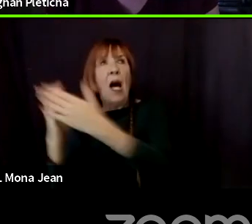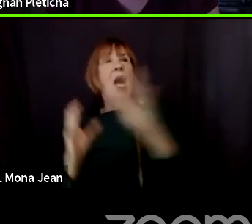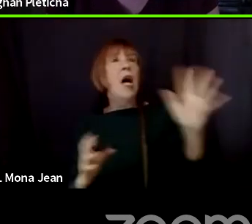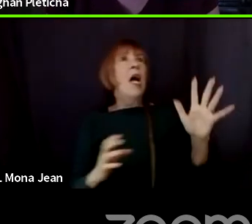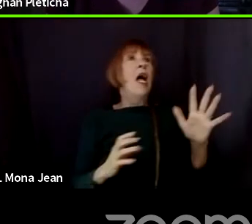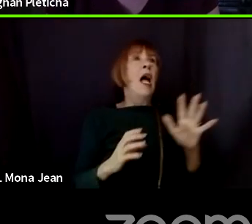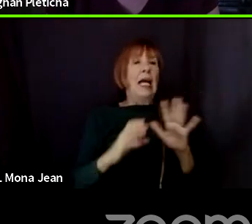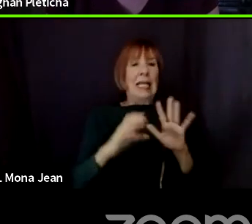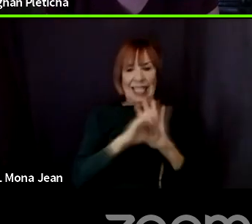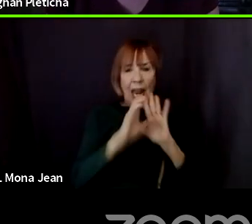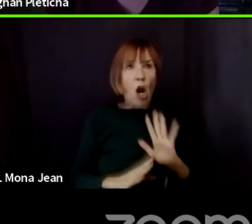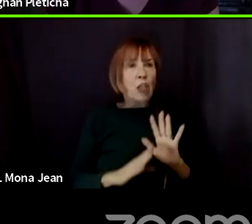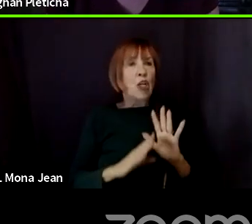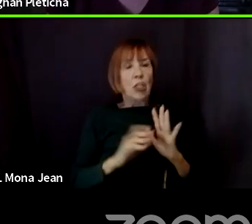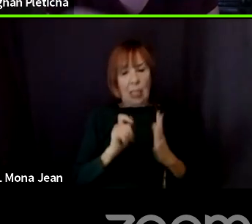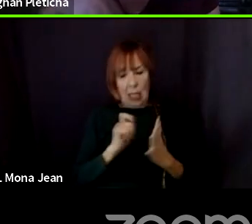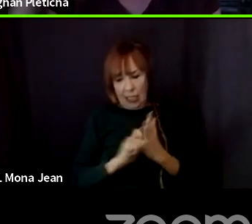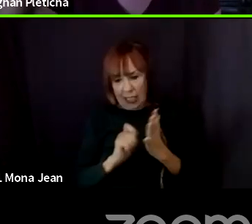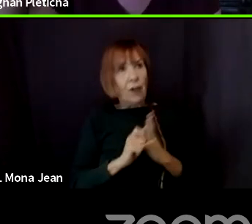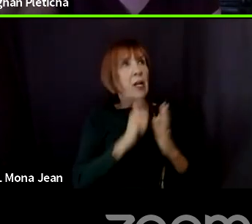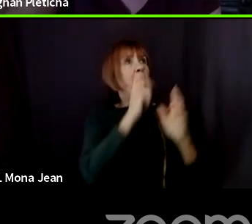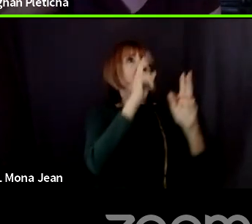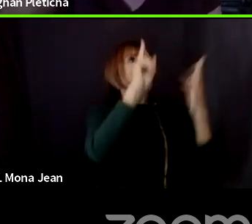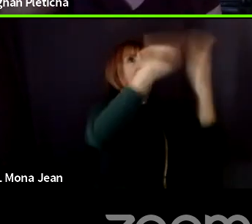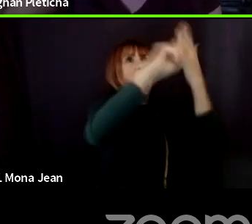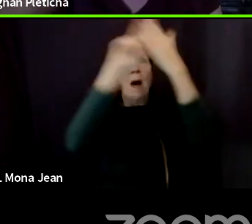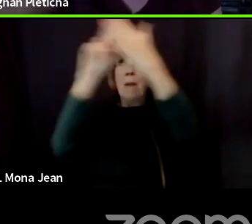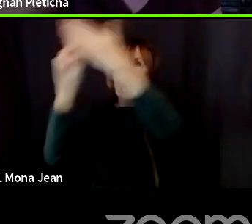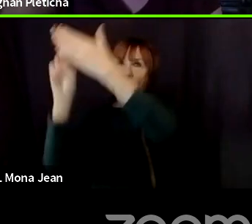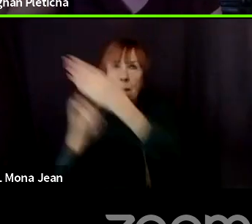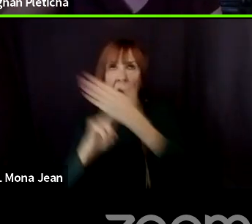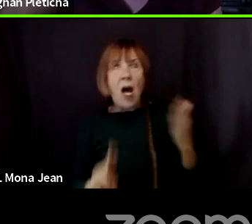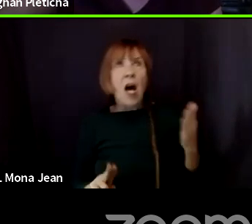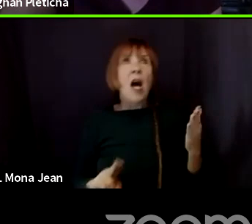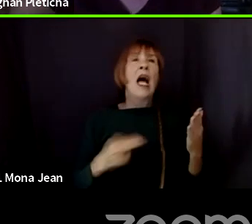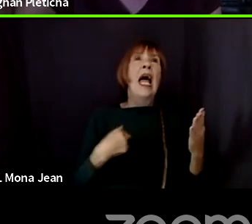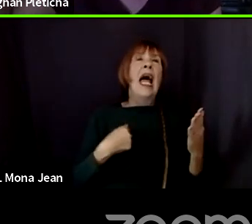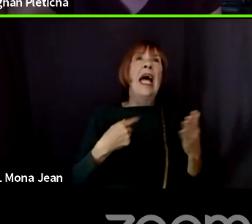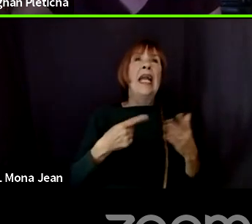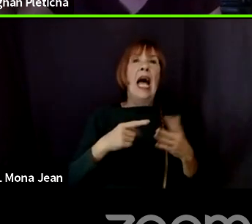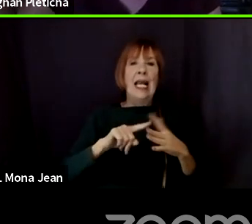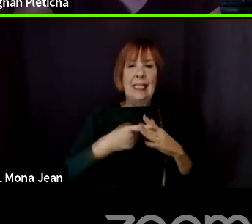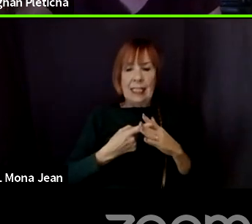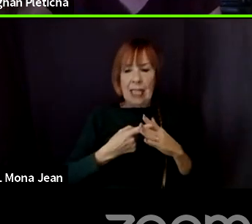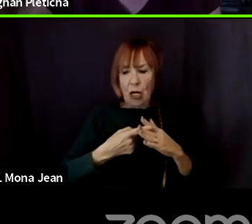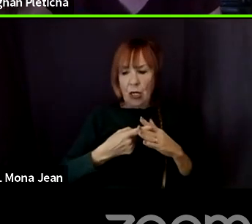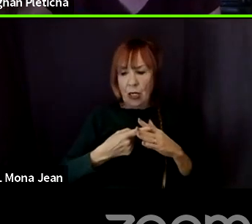And then I will also start going back to what were other ideas I had